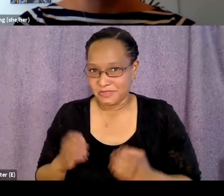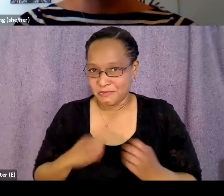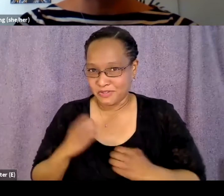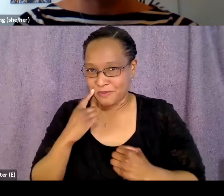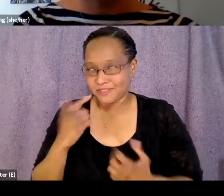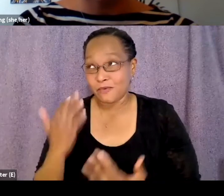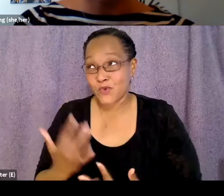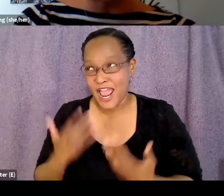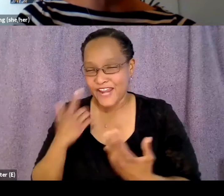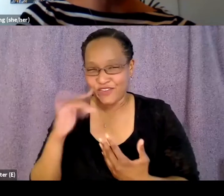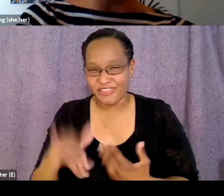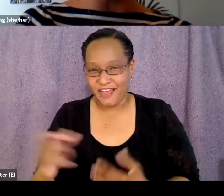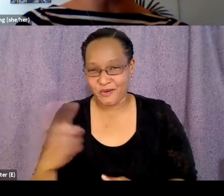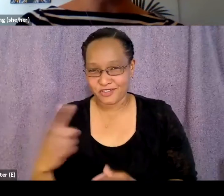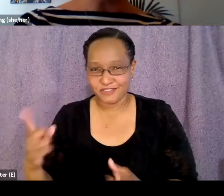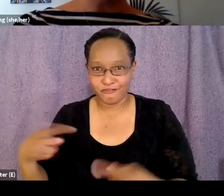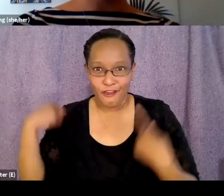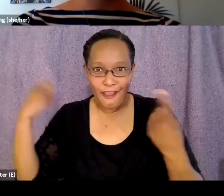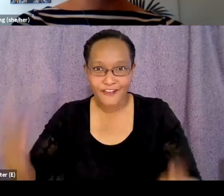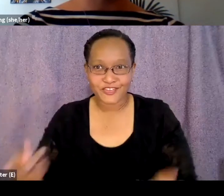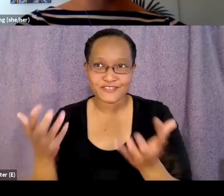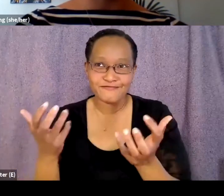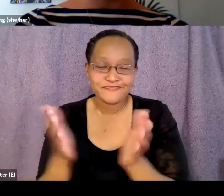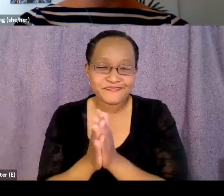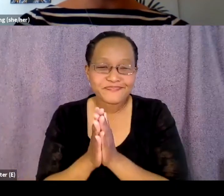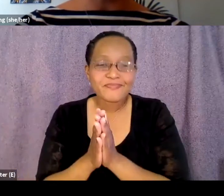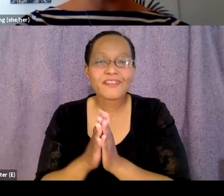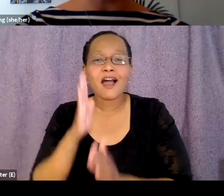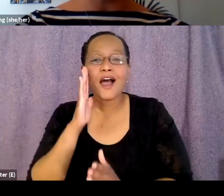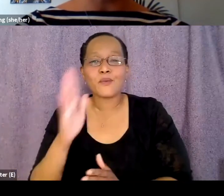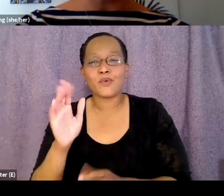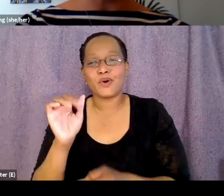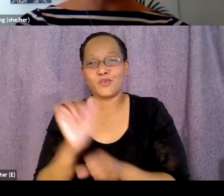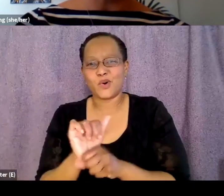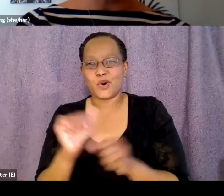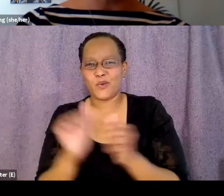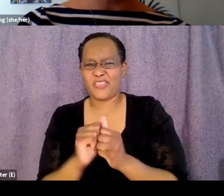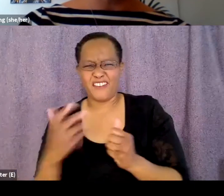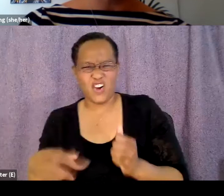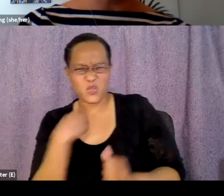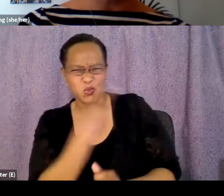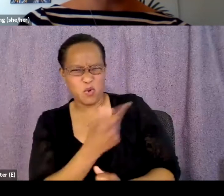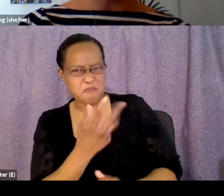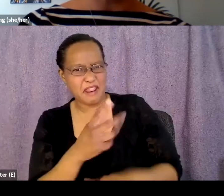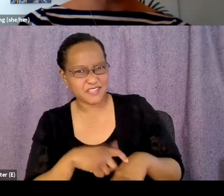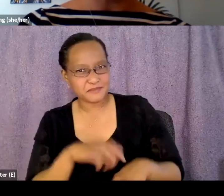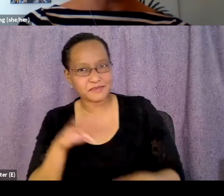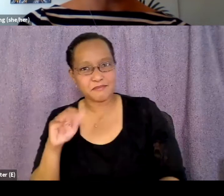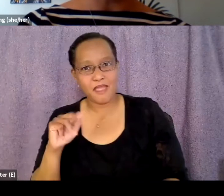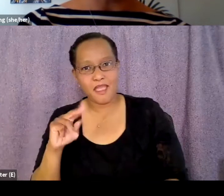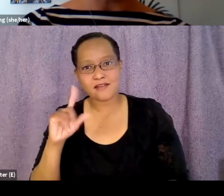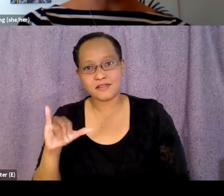forever um I would work with and she knows this, I tell her all the time Mandy Moore.